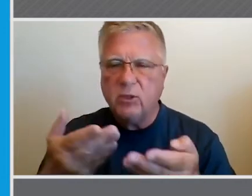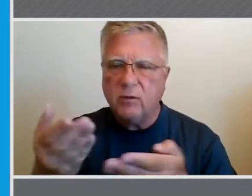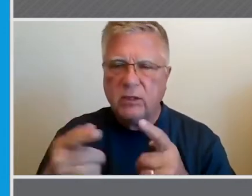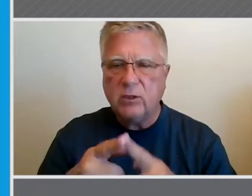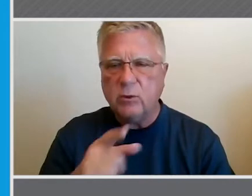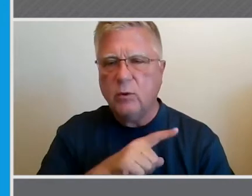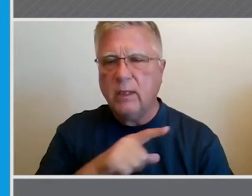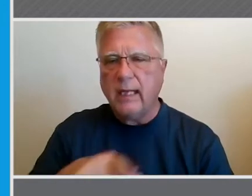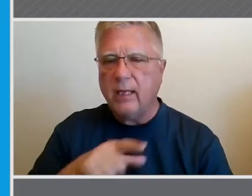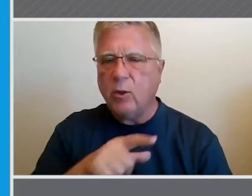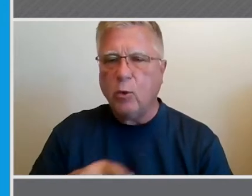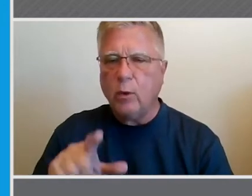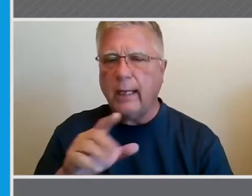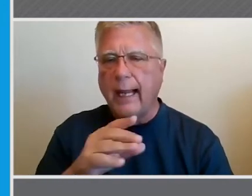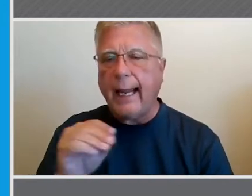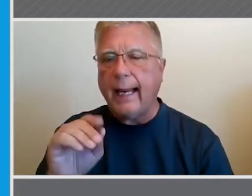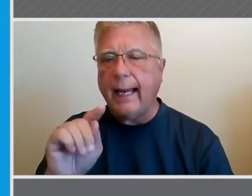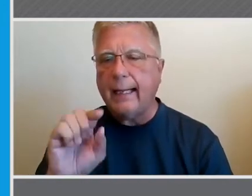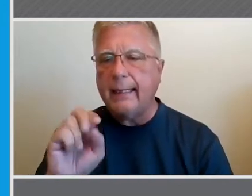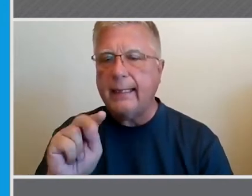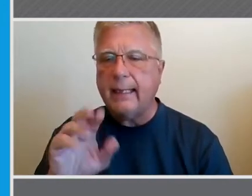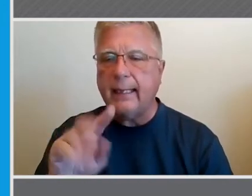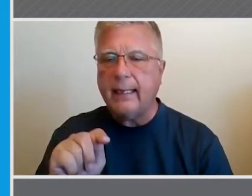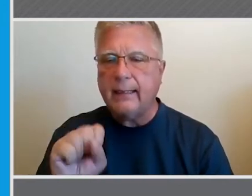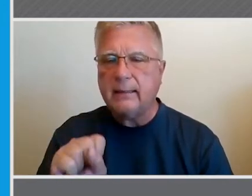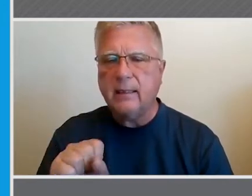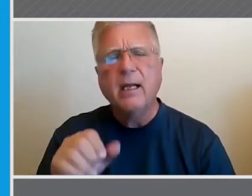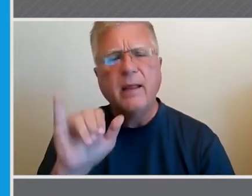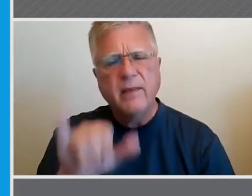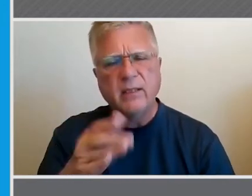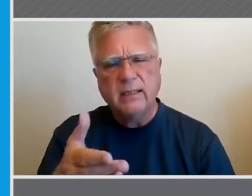So that's some of the stuff that we've done, we're continuing to work with this mediation